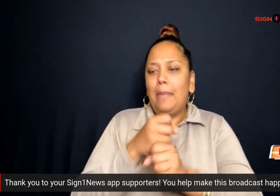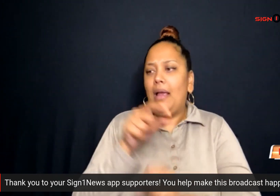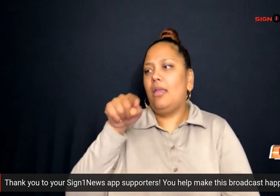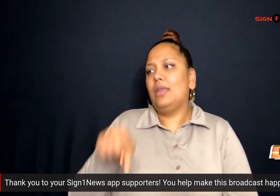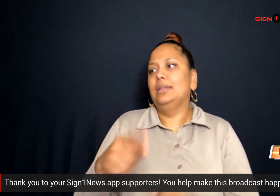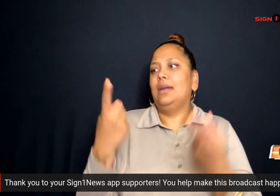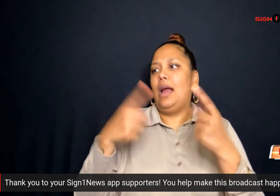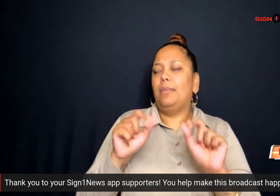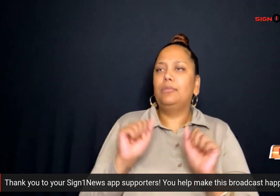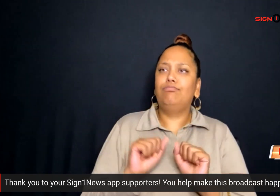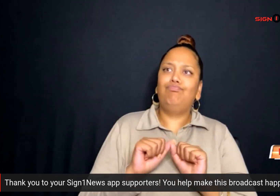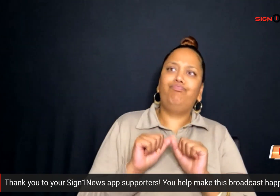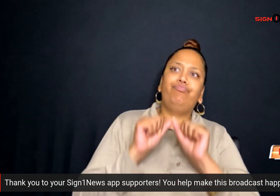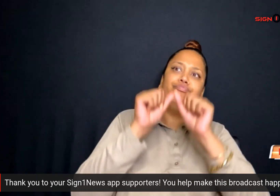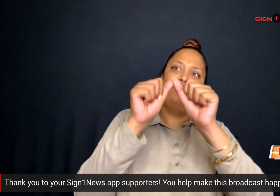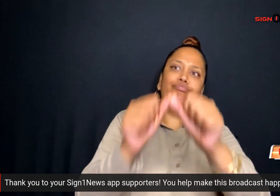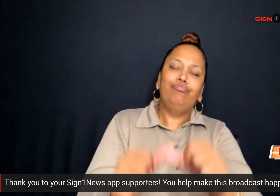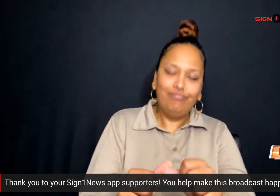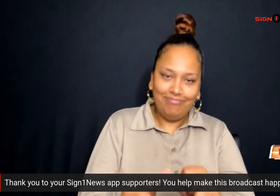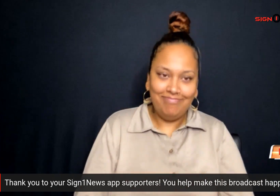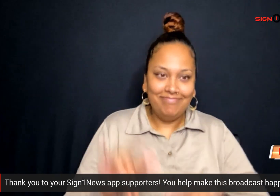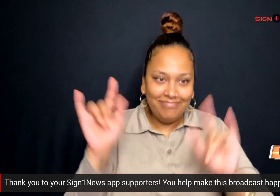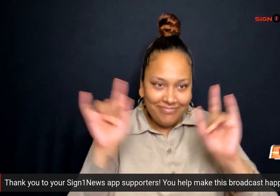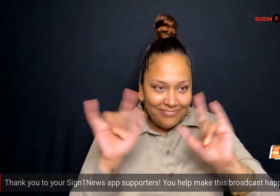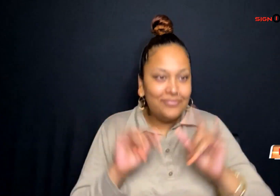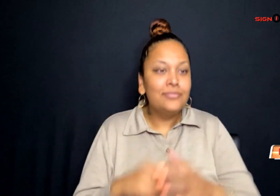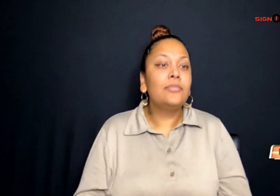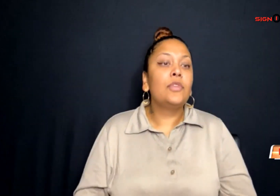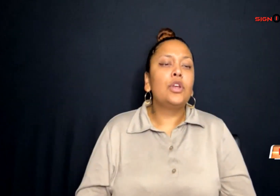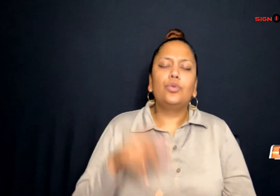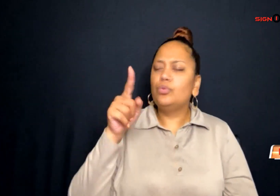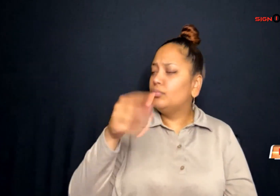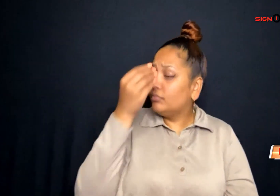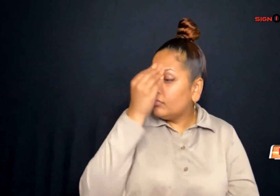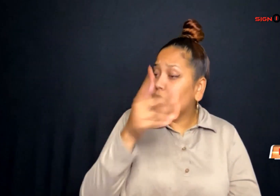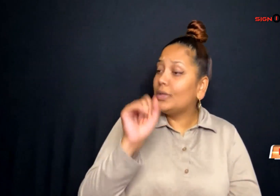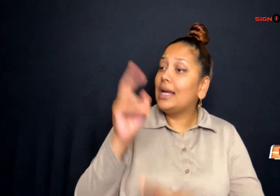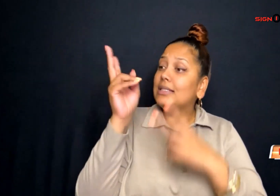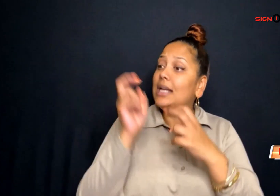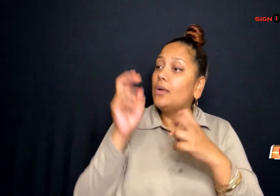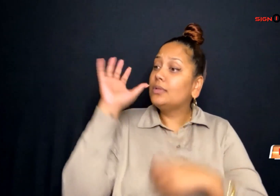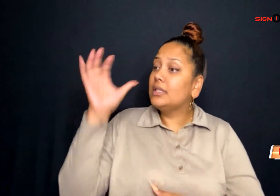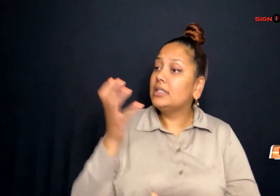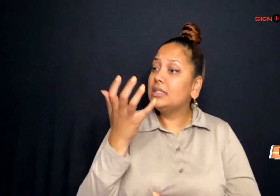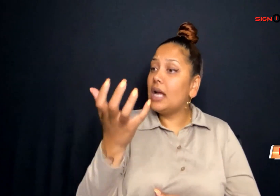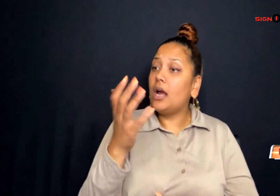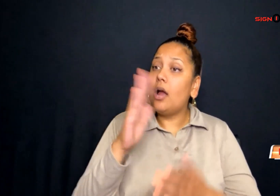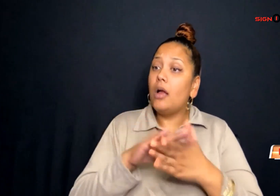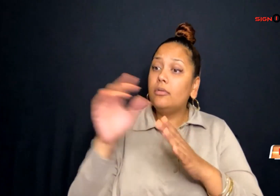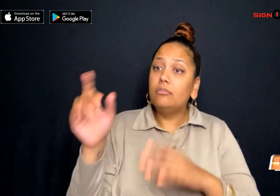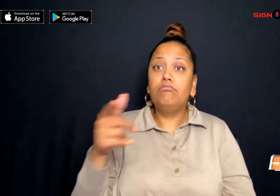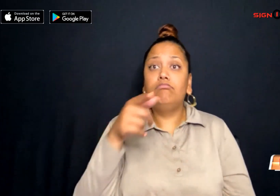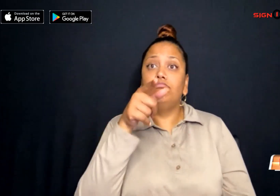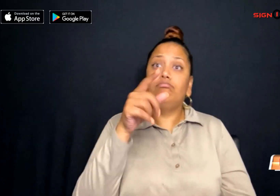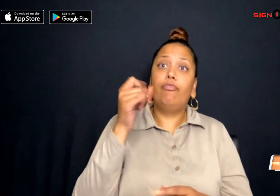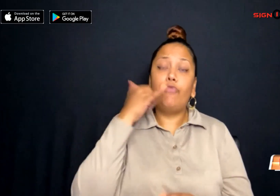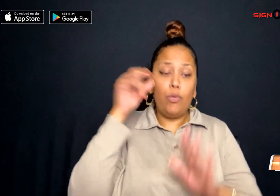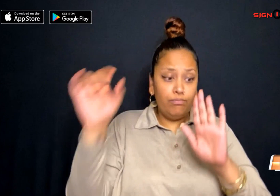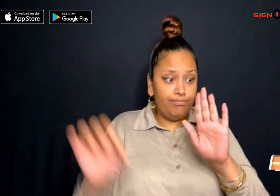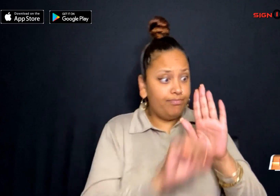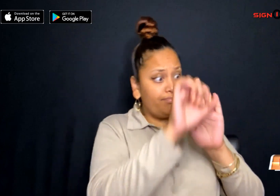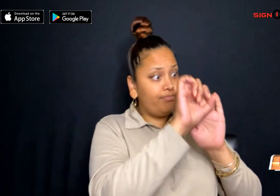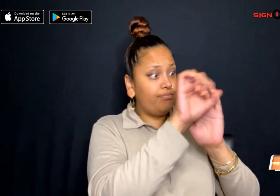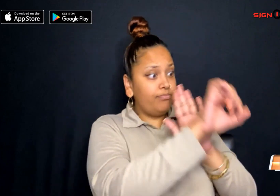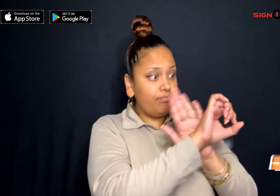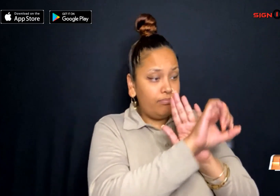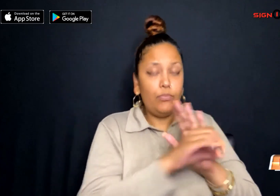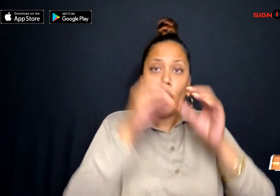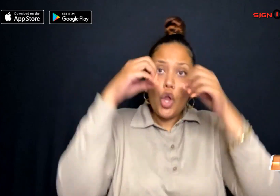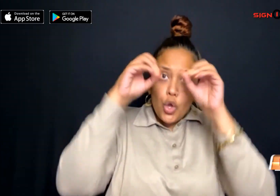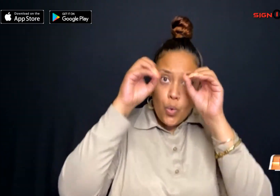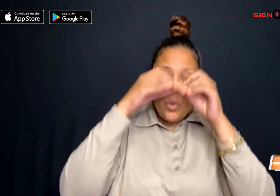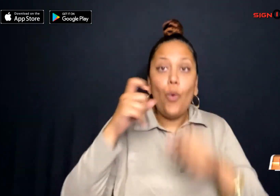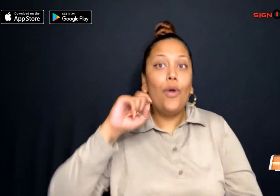supporters you help make this broadcast happen you can download the Sign1News app by heading